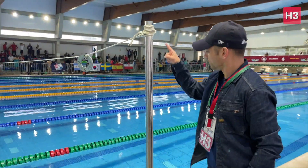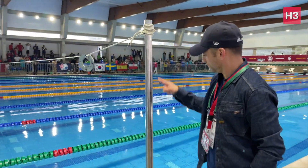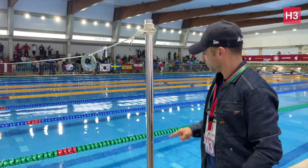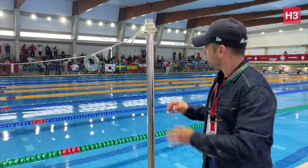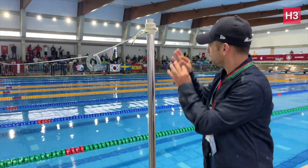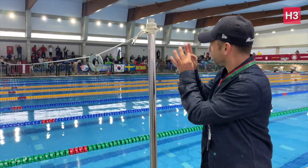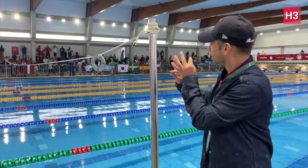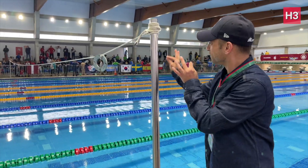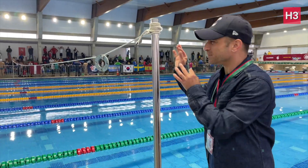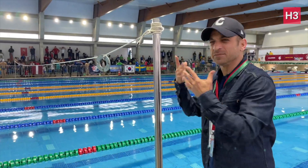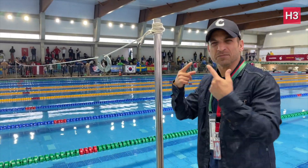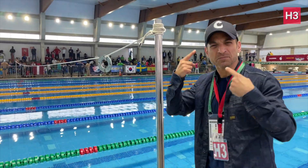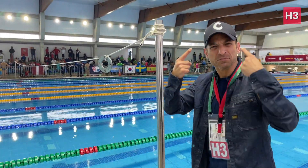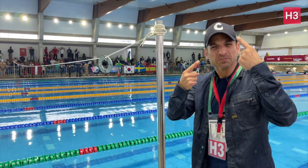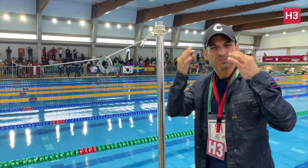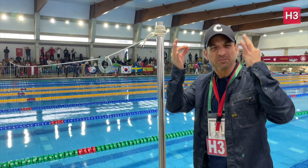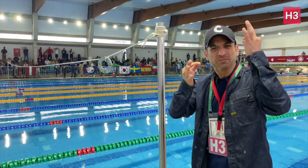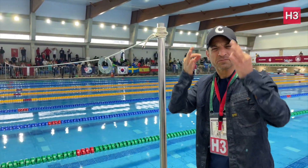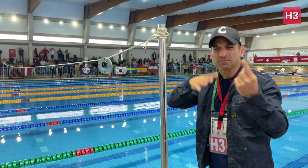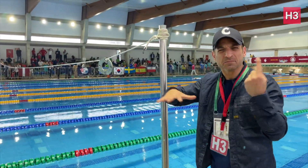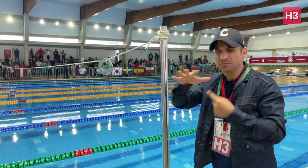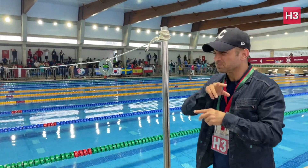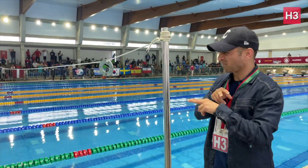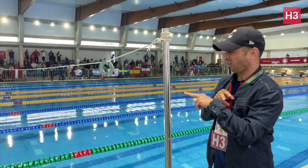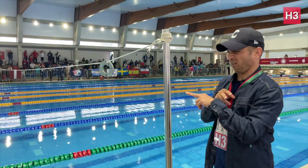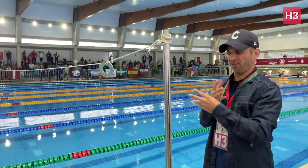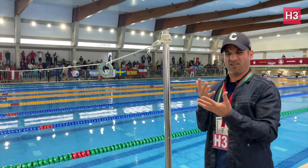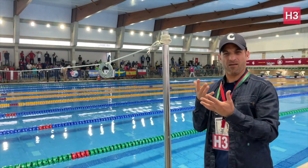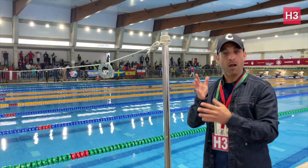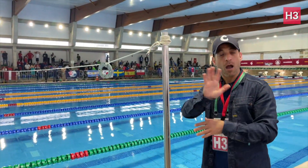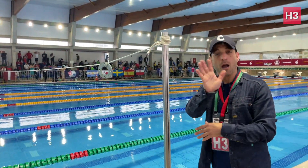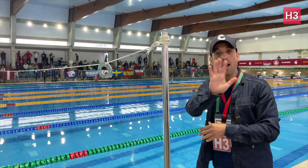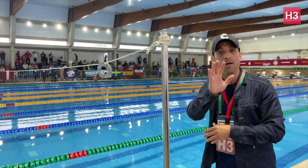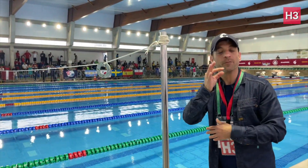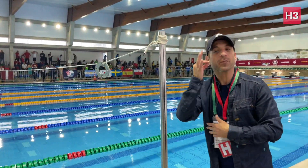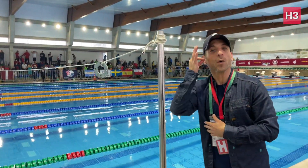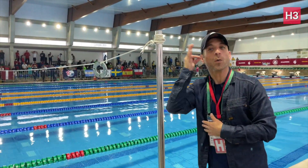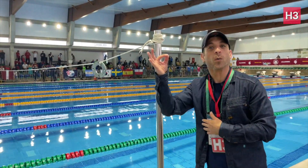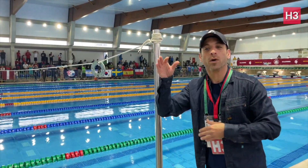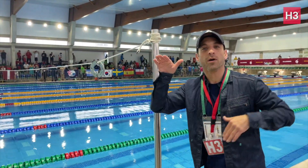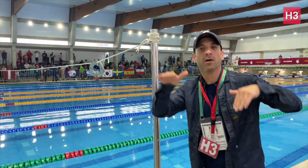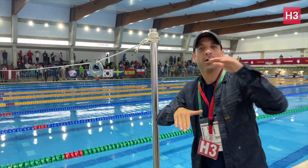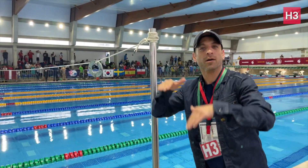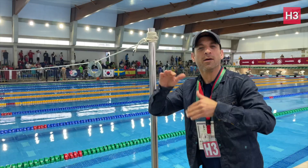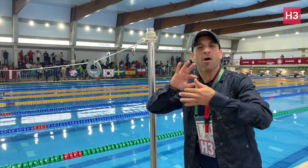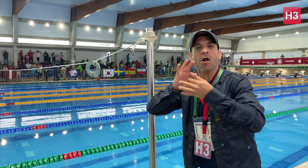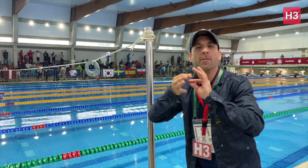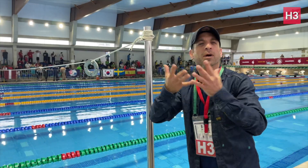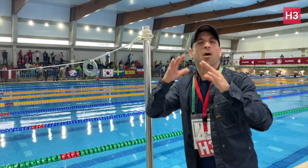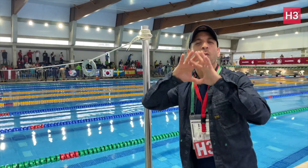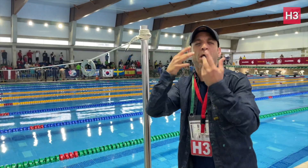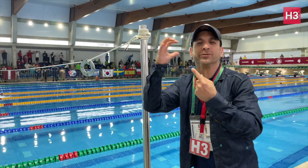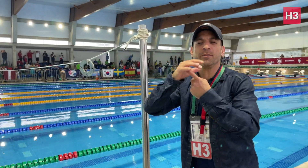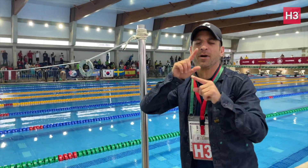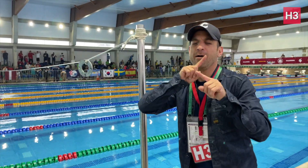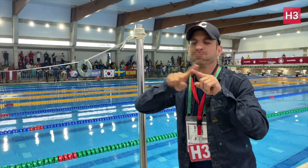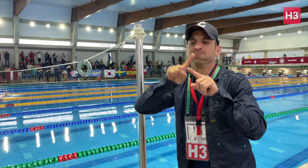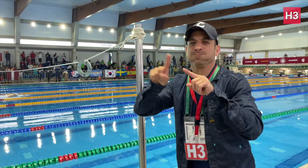What is this string for? What’s its purpose? It serves a very important purpose. At the Olympics, or World Championships in general,